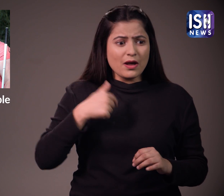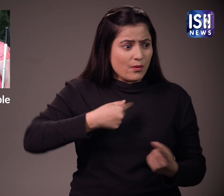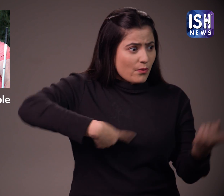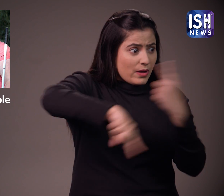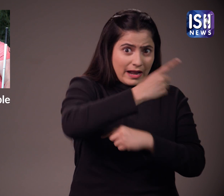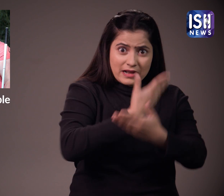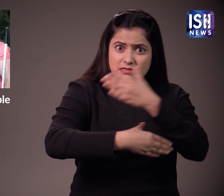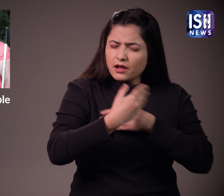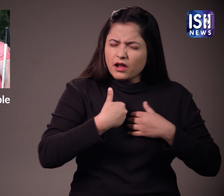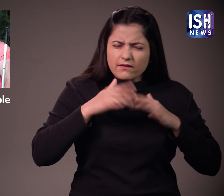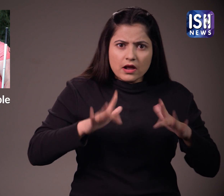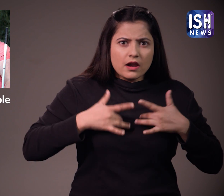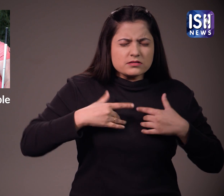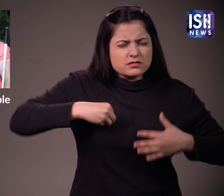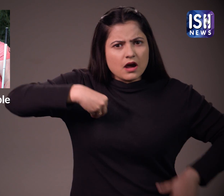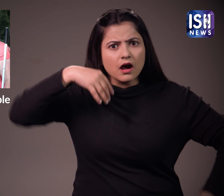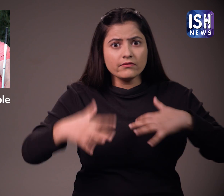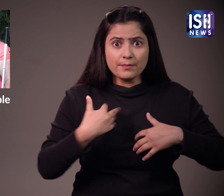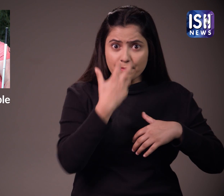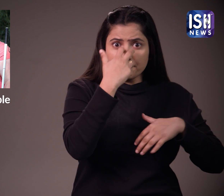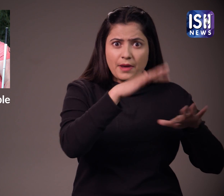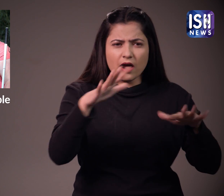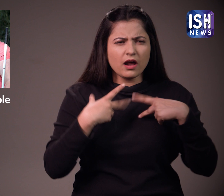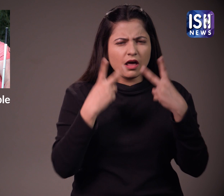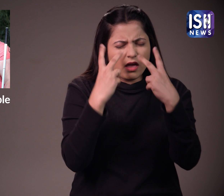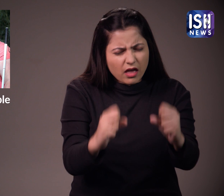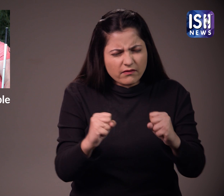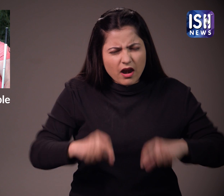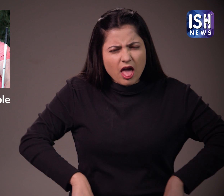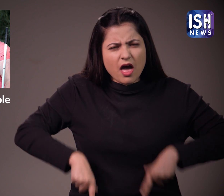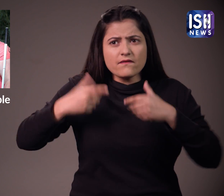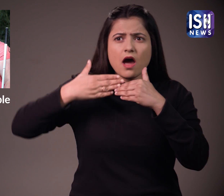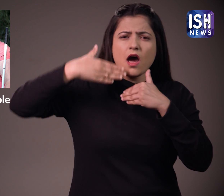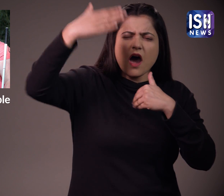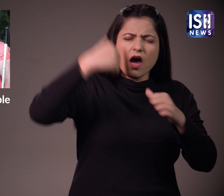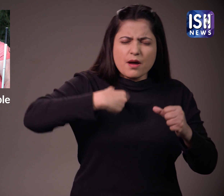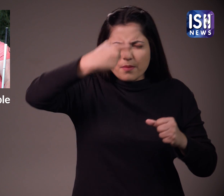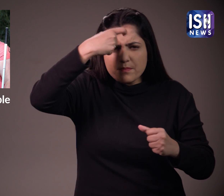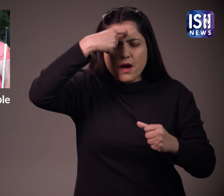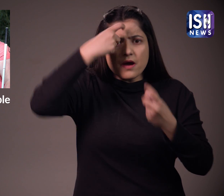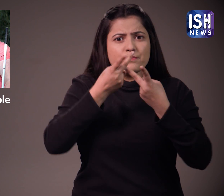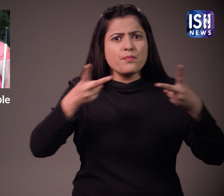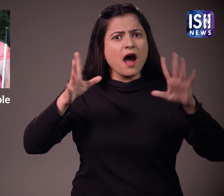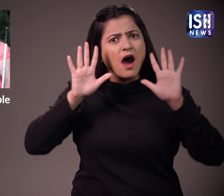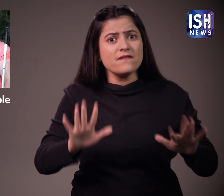as the disabled or a blind person has to face a lot of hardships.